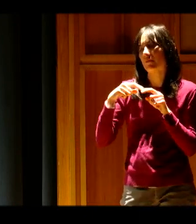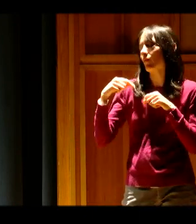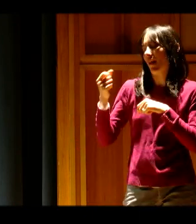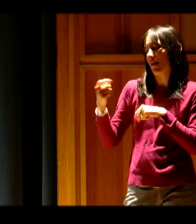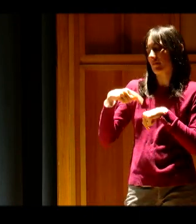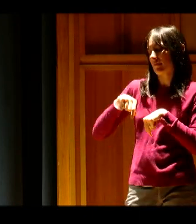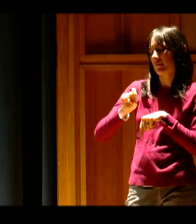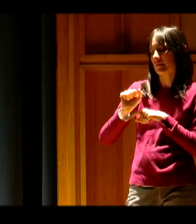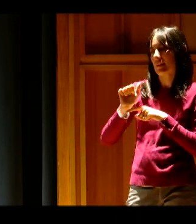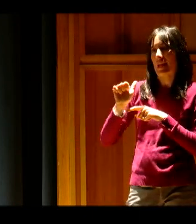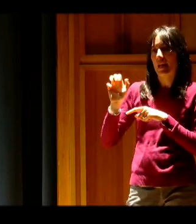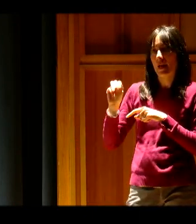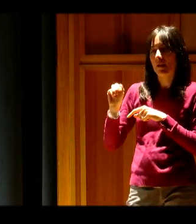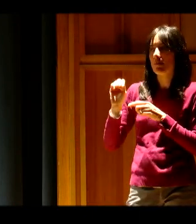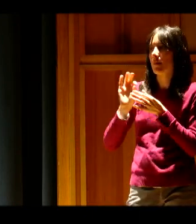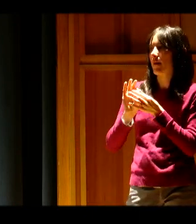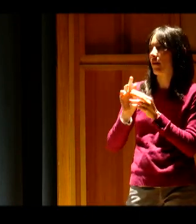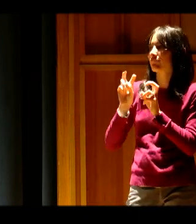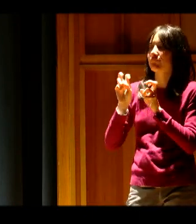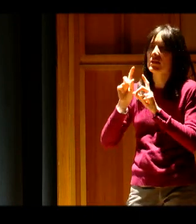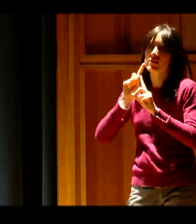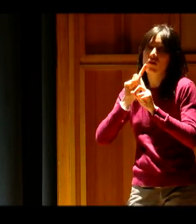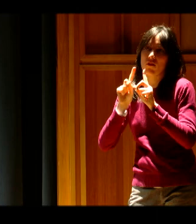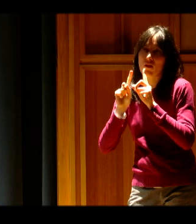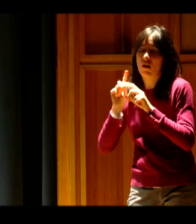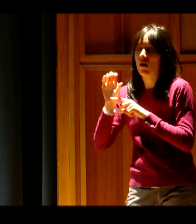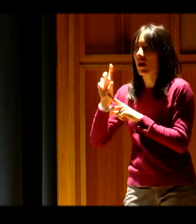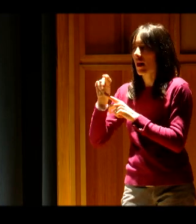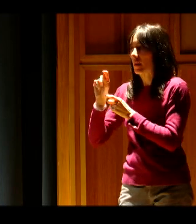This idea about a dialogue of climate change and its effect on cultural heritage.